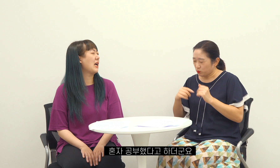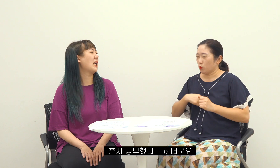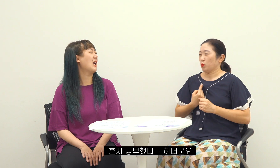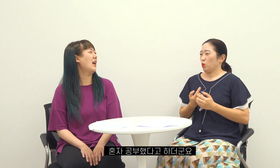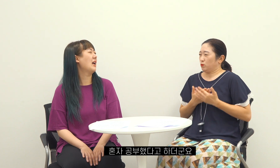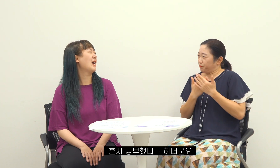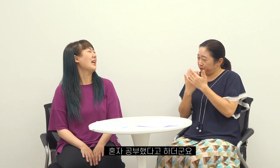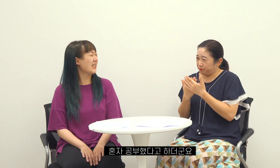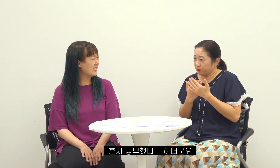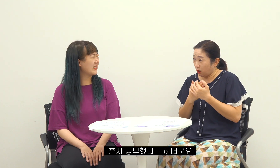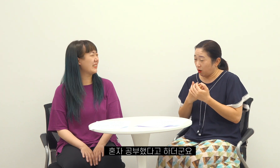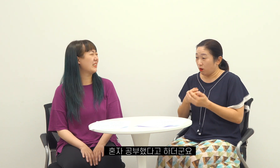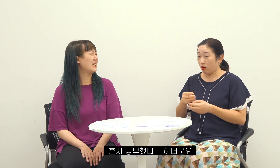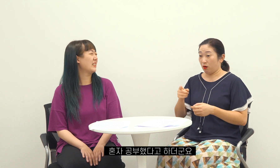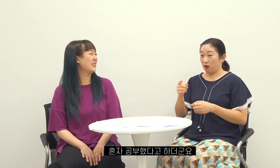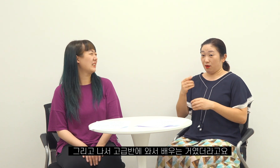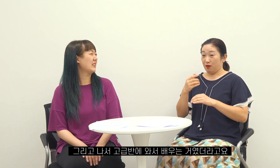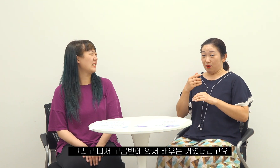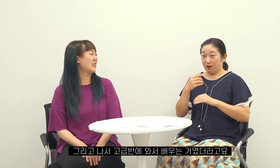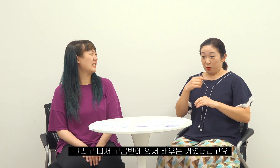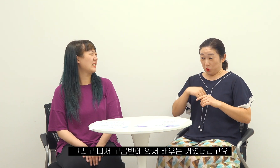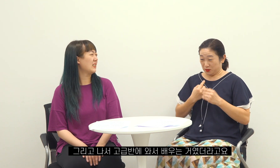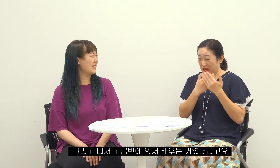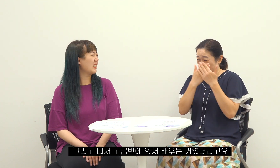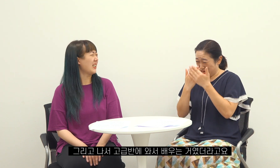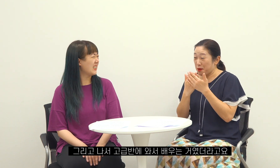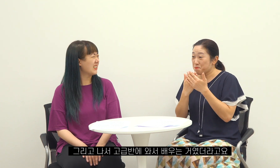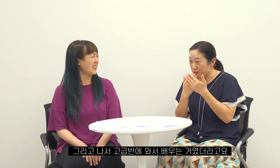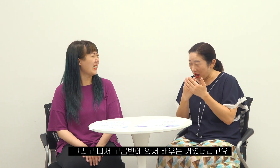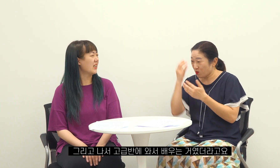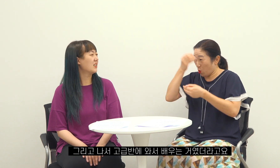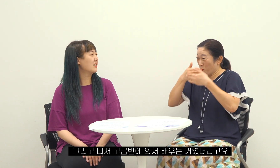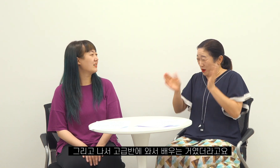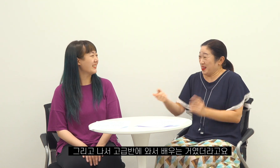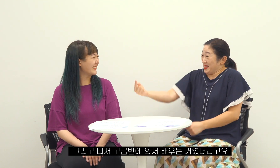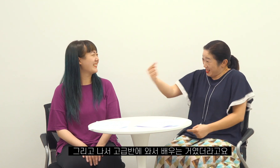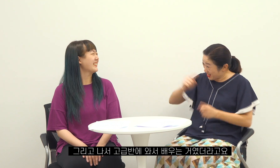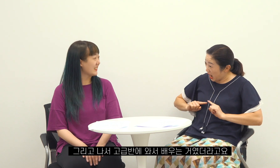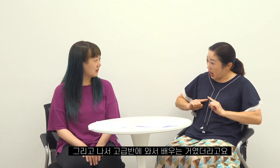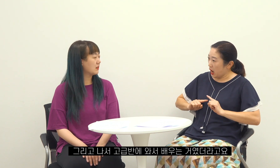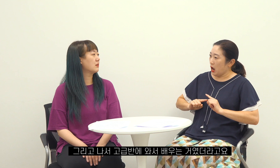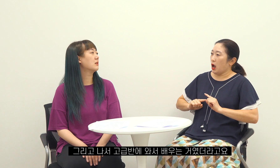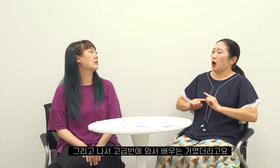And then I came to the advanced class to learn.